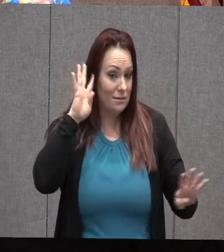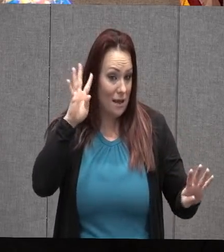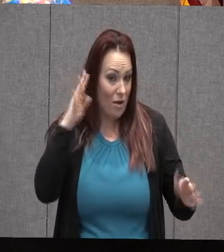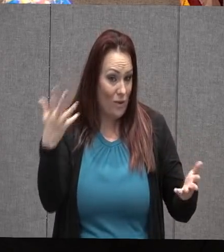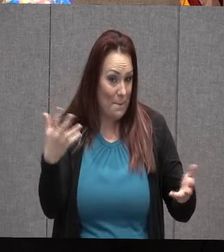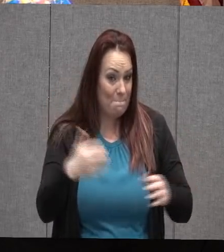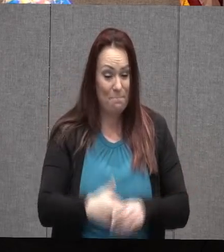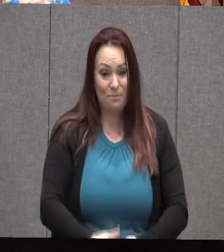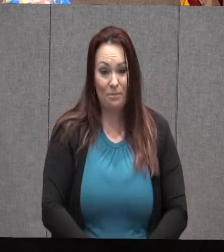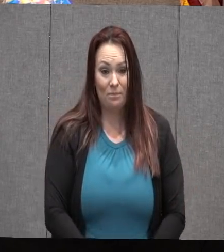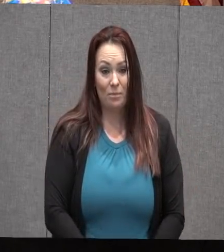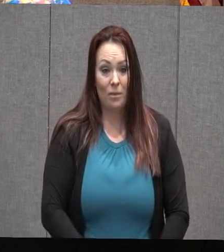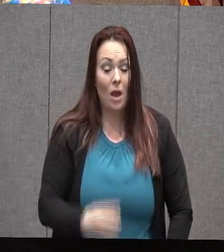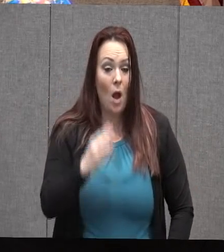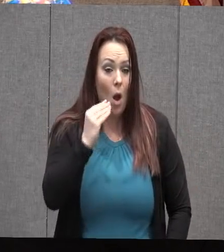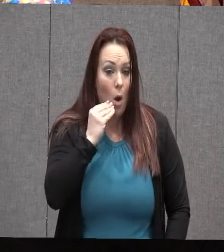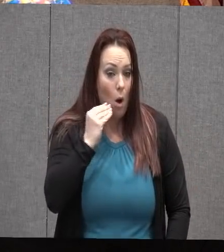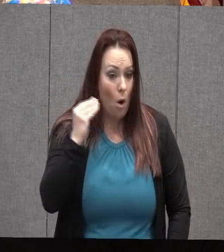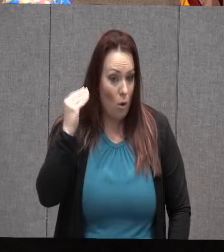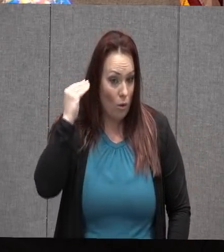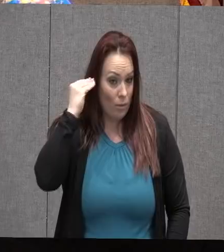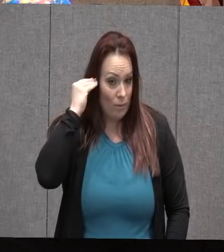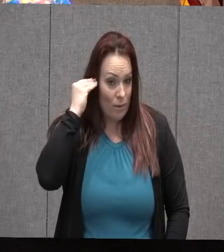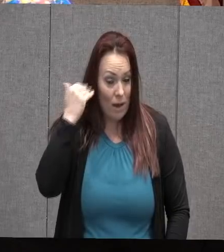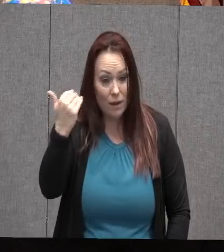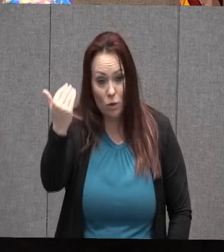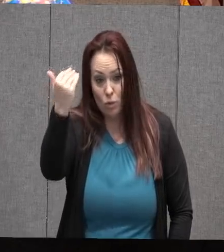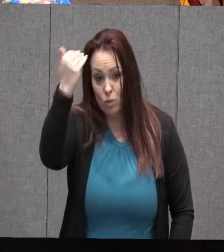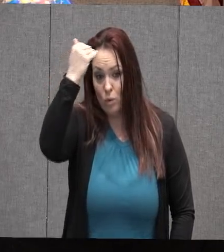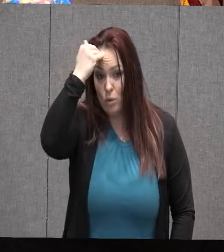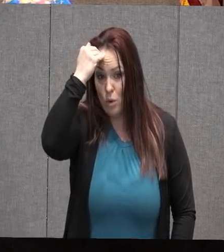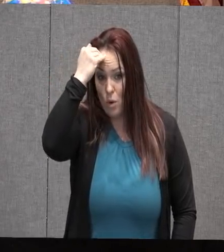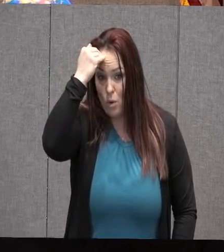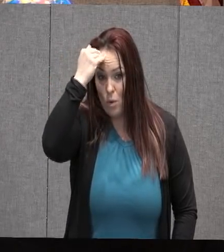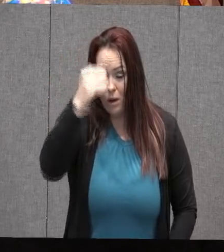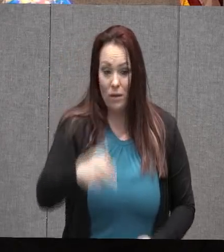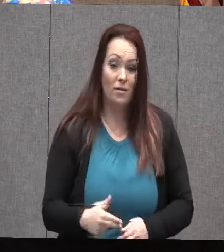Thinking about home, no, good job.